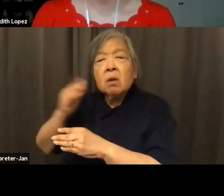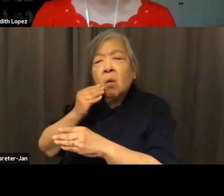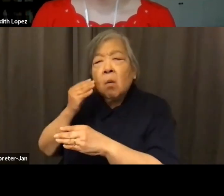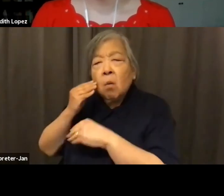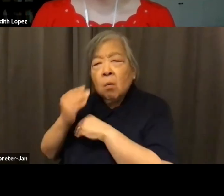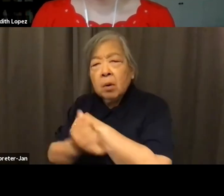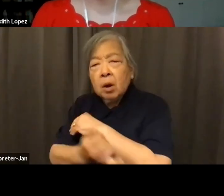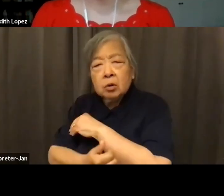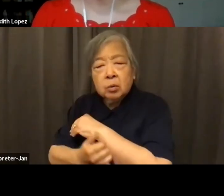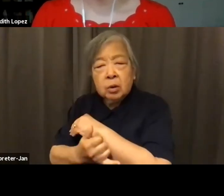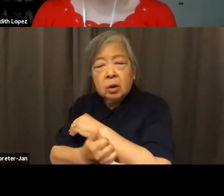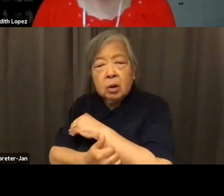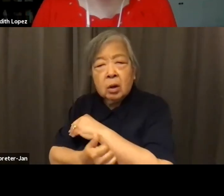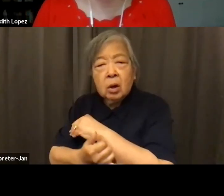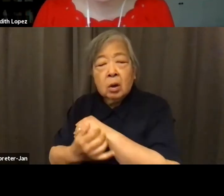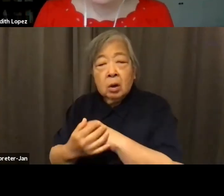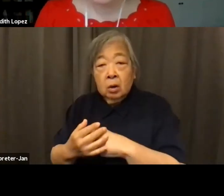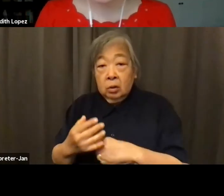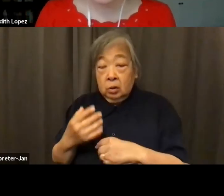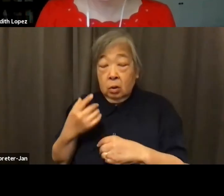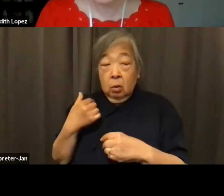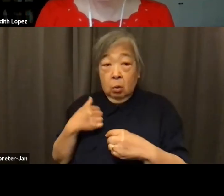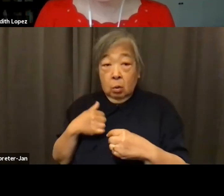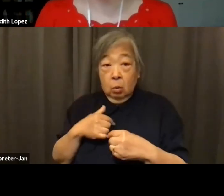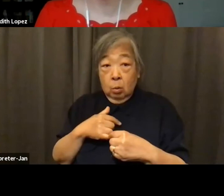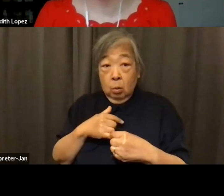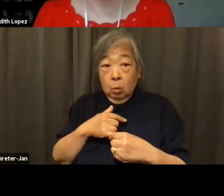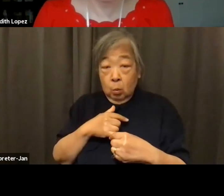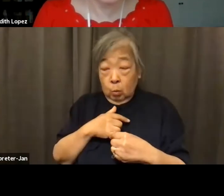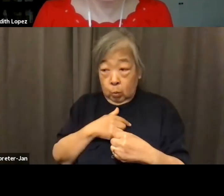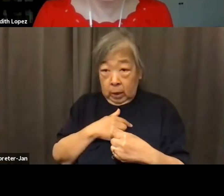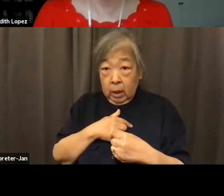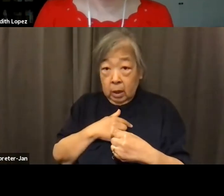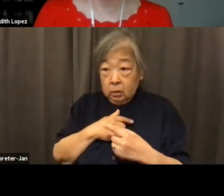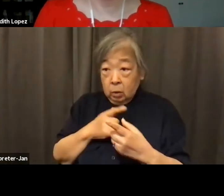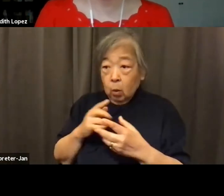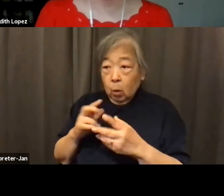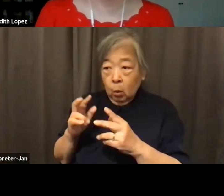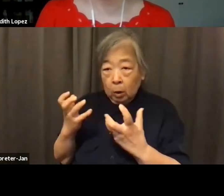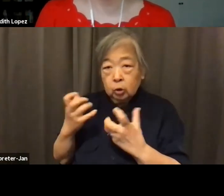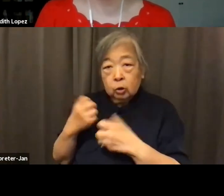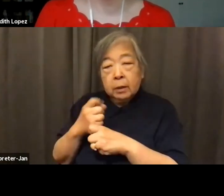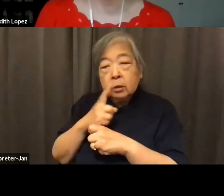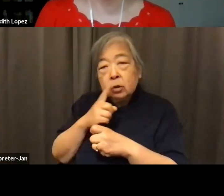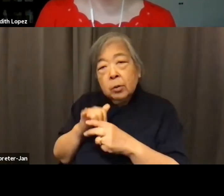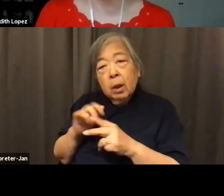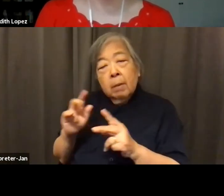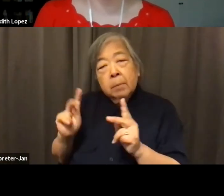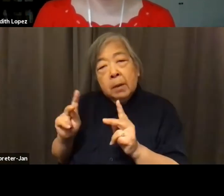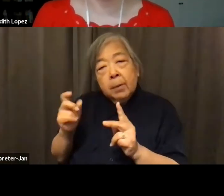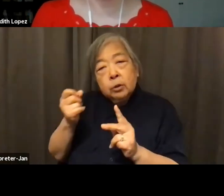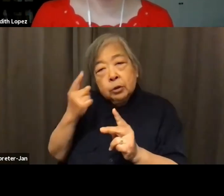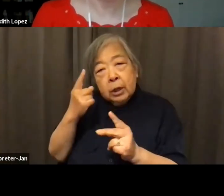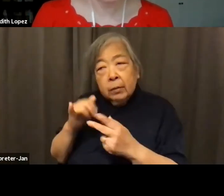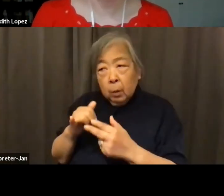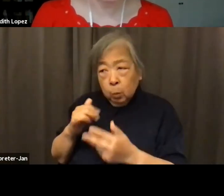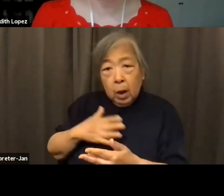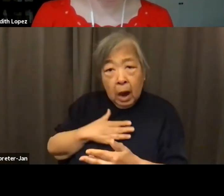and so we do that so people understand that we are happy to make any accommodations